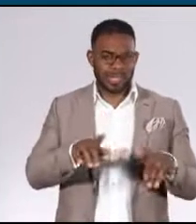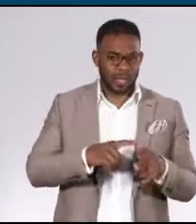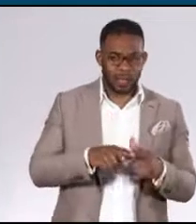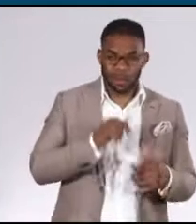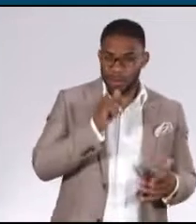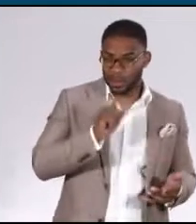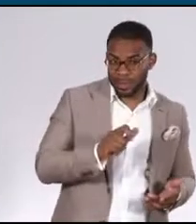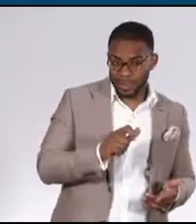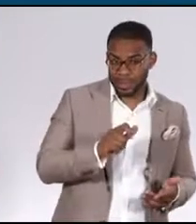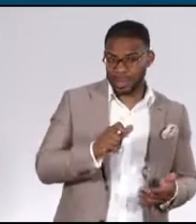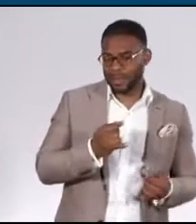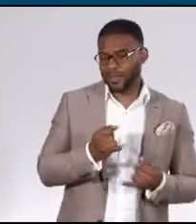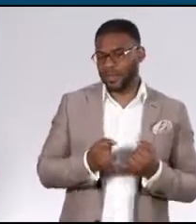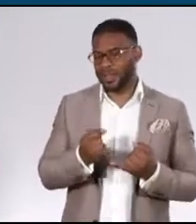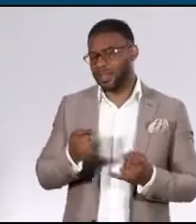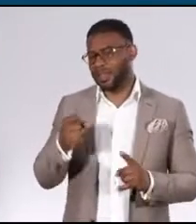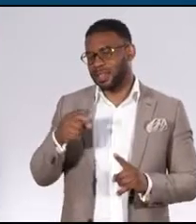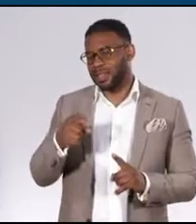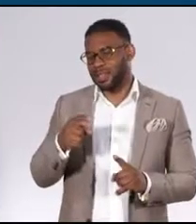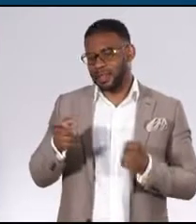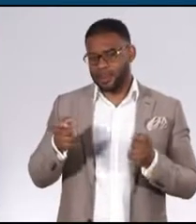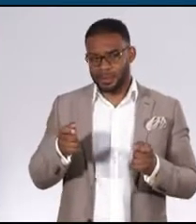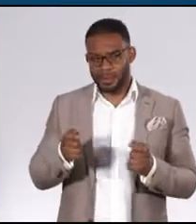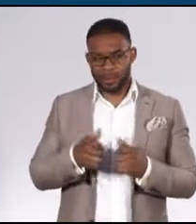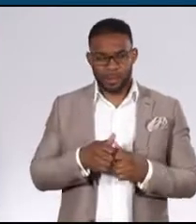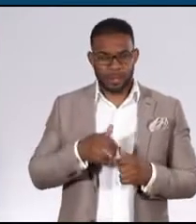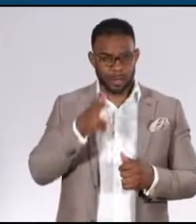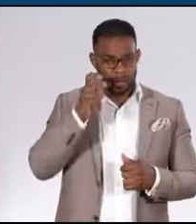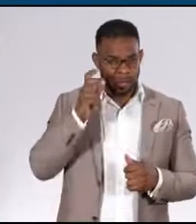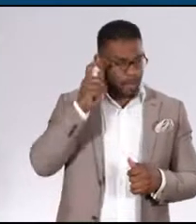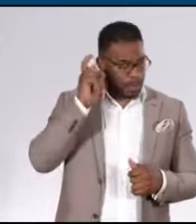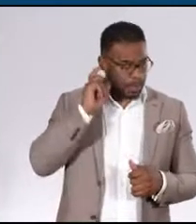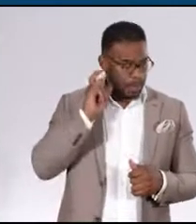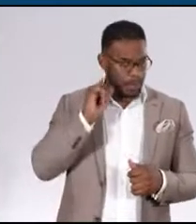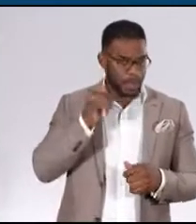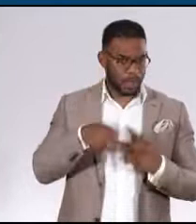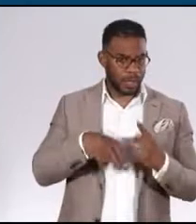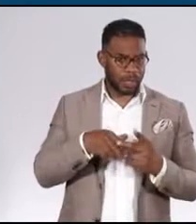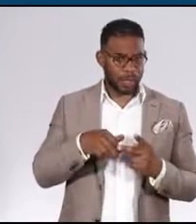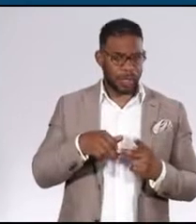And then finally, sensory management with hearing aids, all the type of hearing assisted technologies